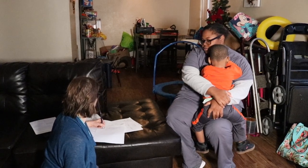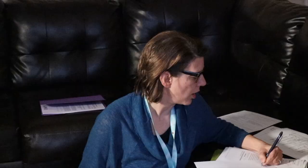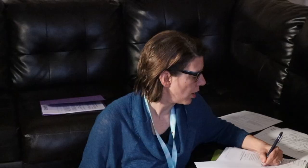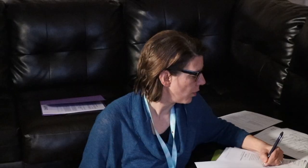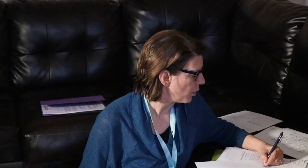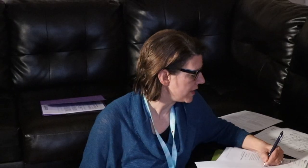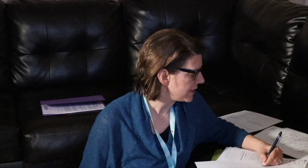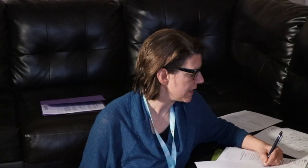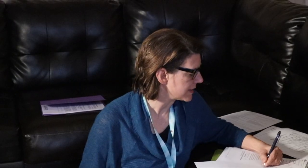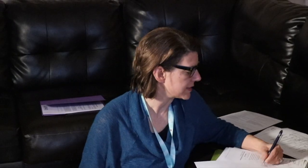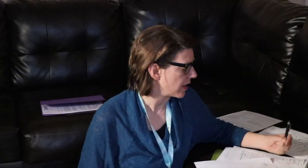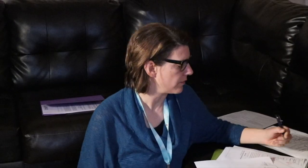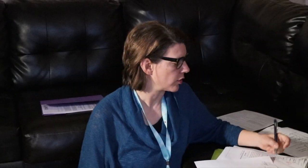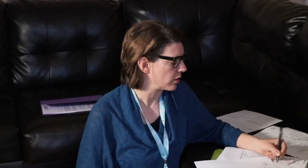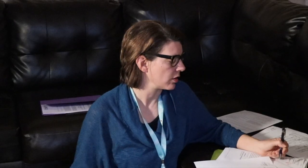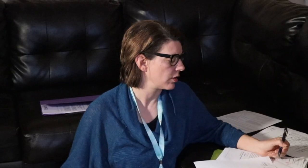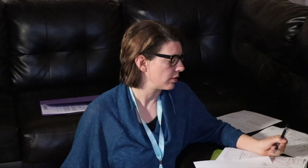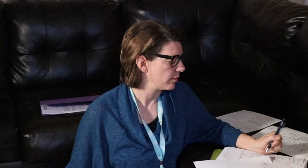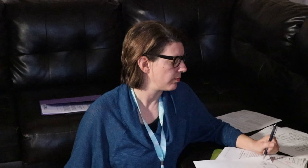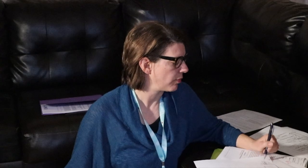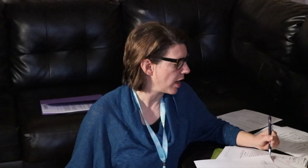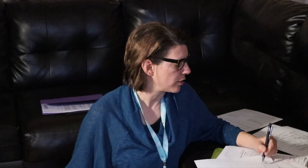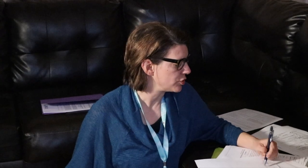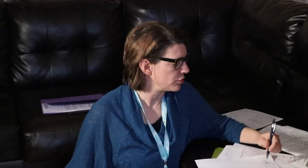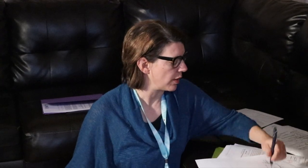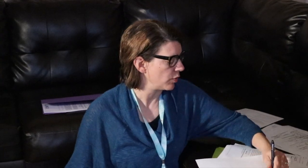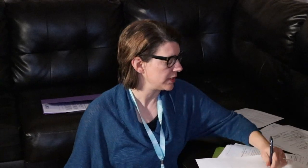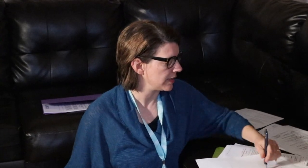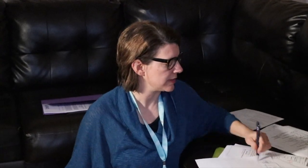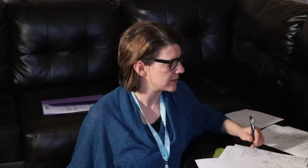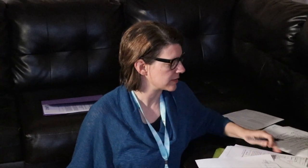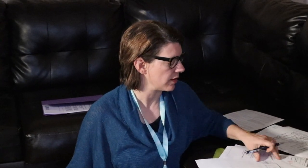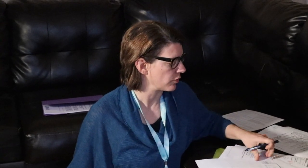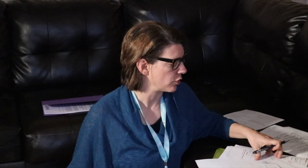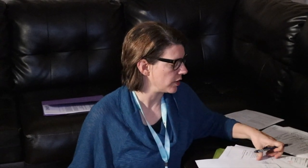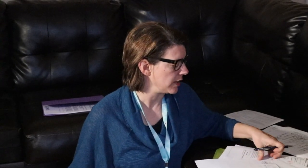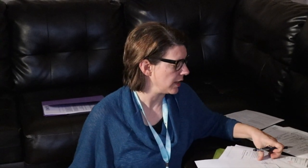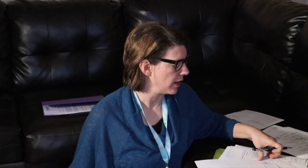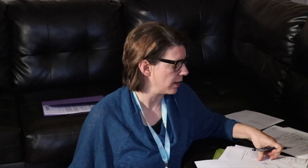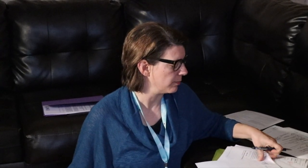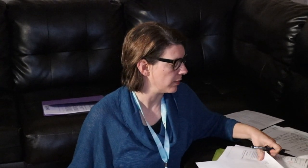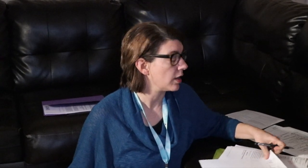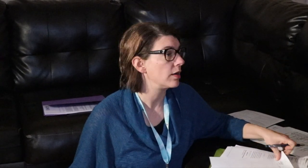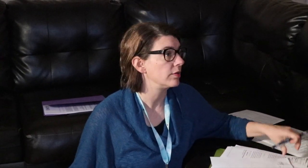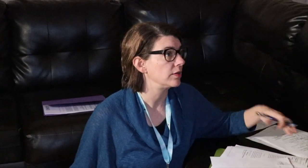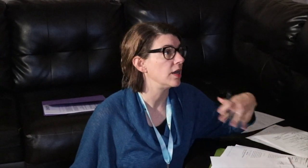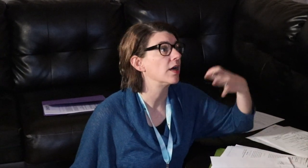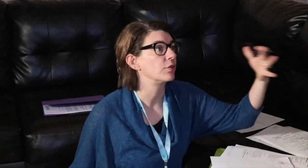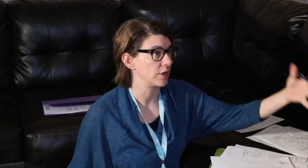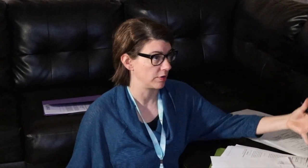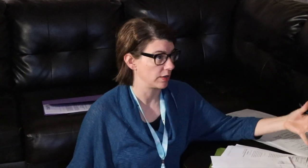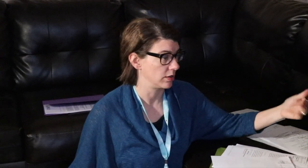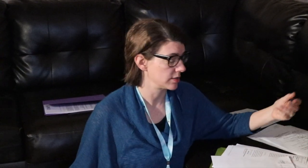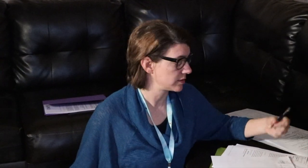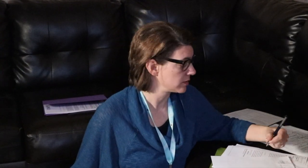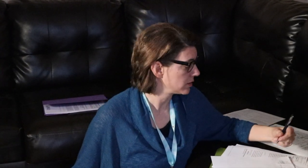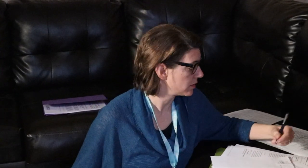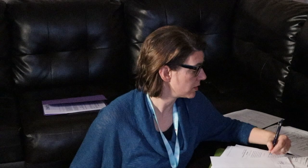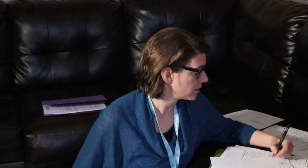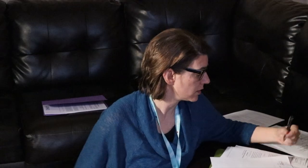When did they discover, prior to that, when did they discover the other hearing loss?